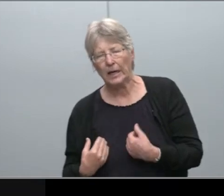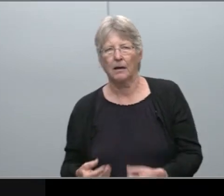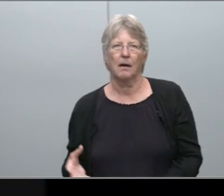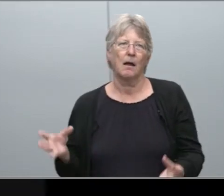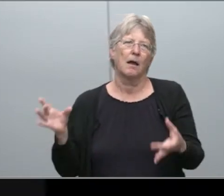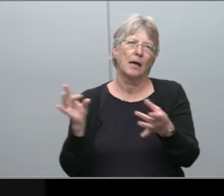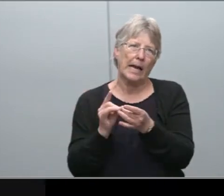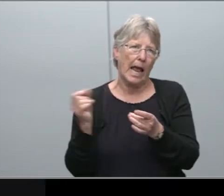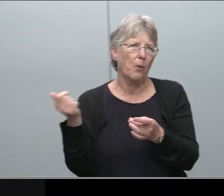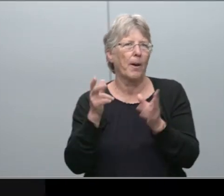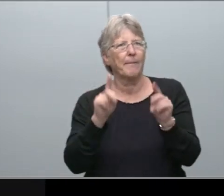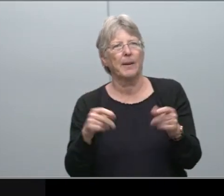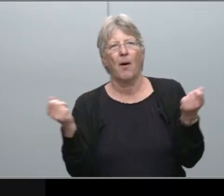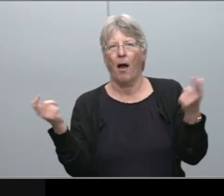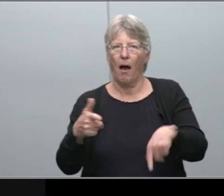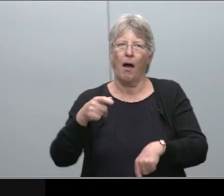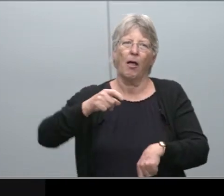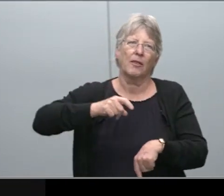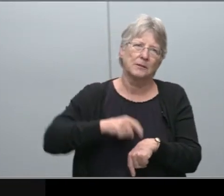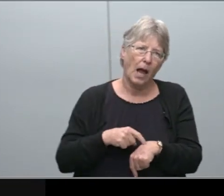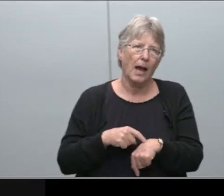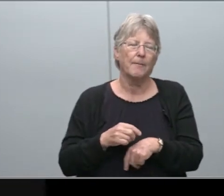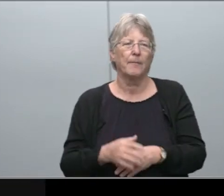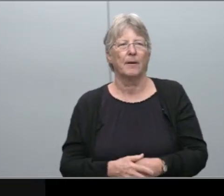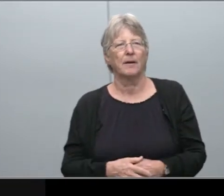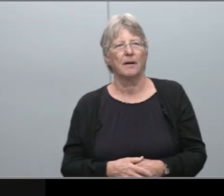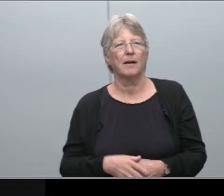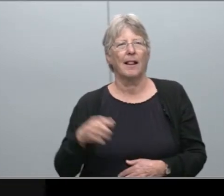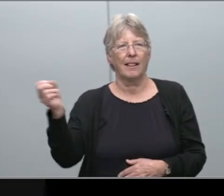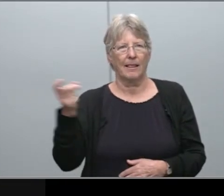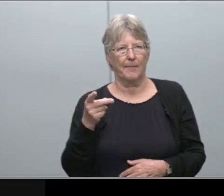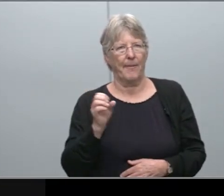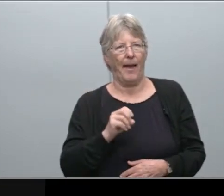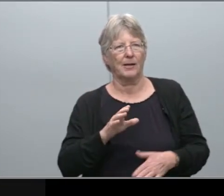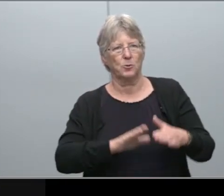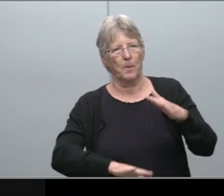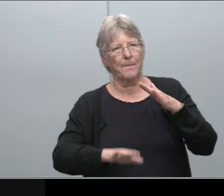And, but I also appreciate you acknowledging that these are difficult times for many of us,